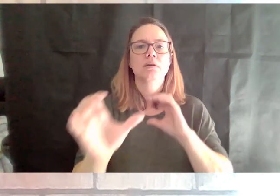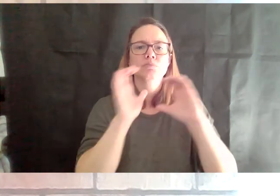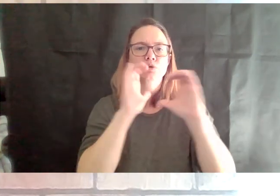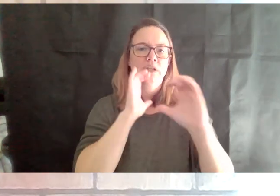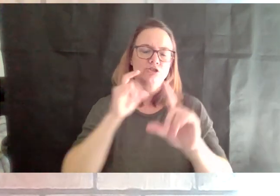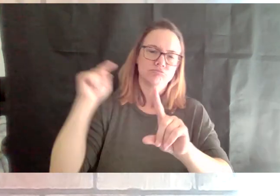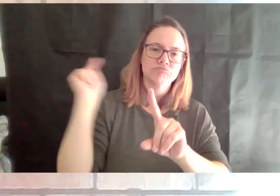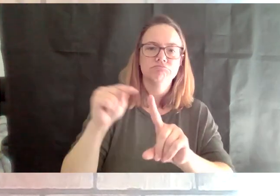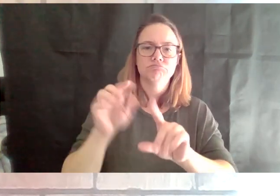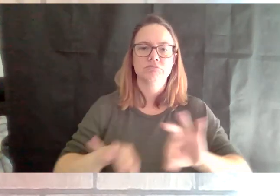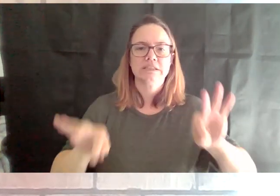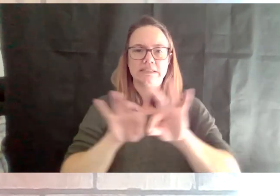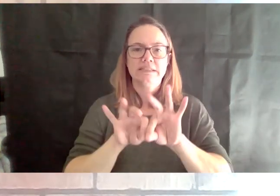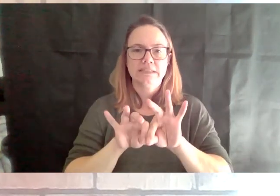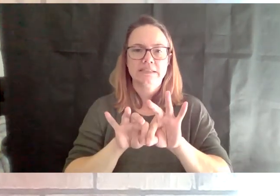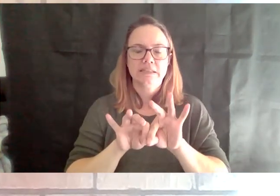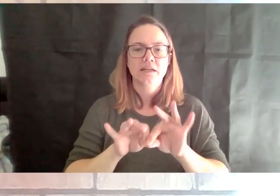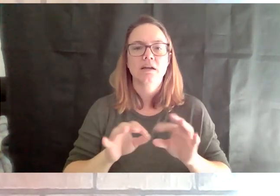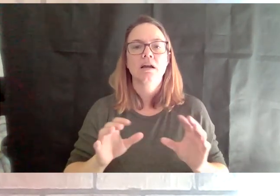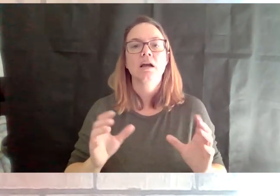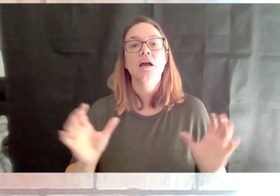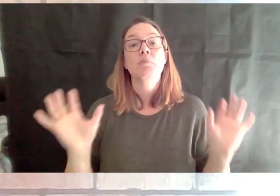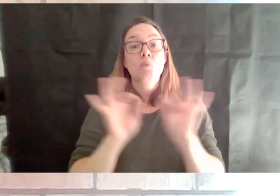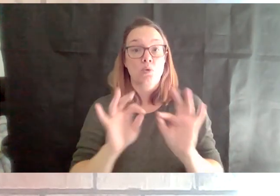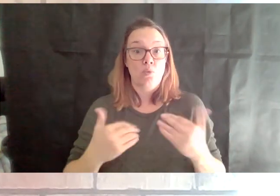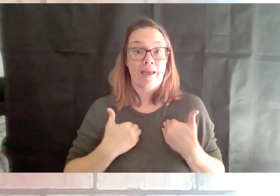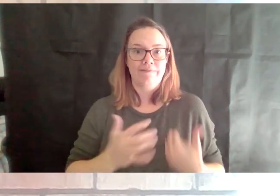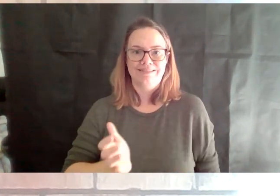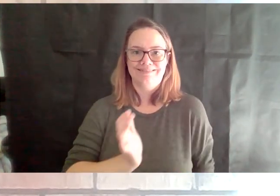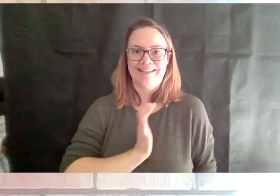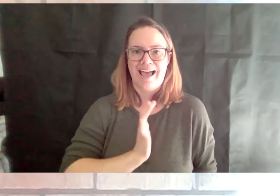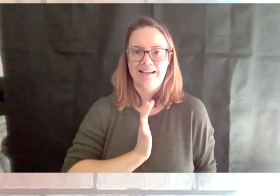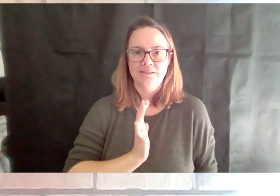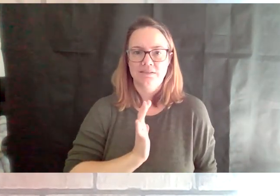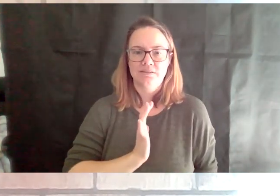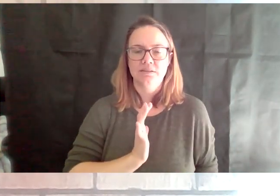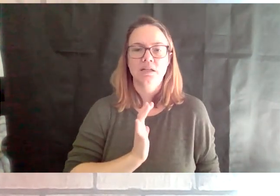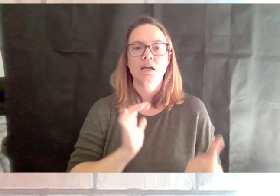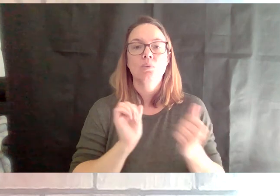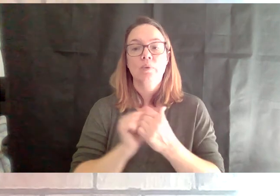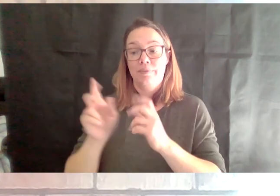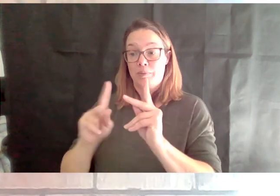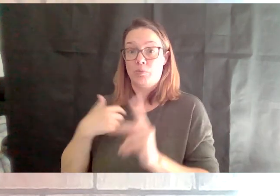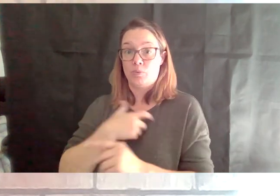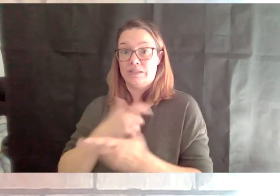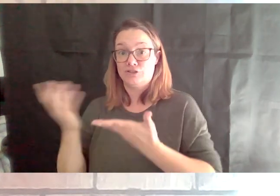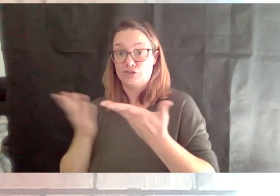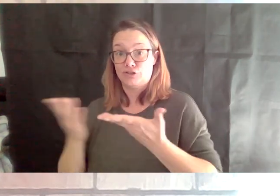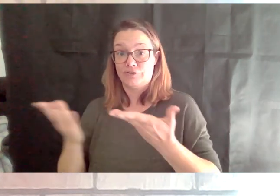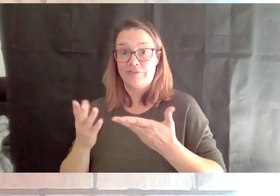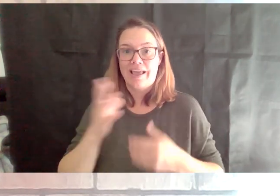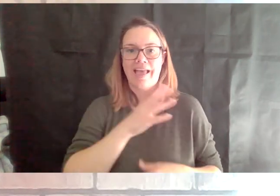I think it's important to have both tact with the people that we serve and the members of the team